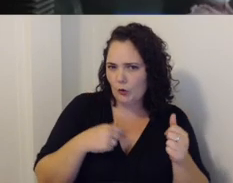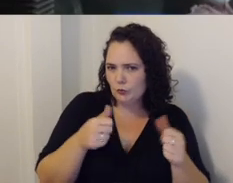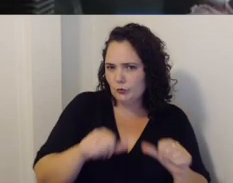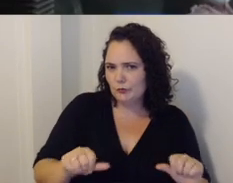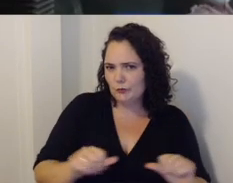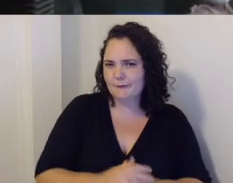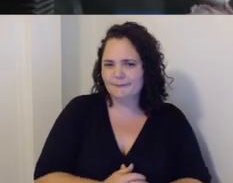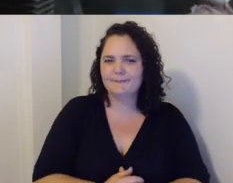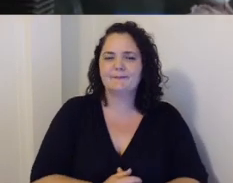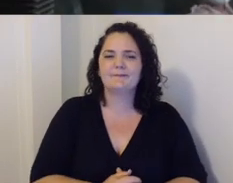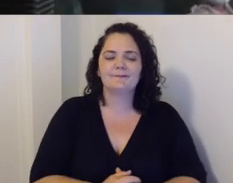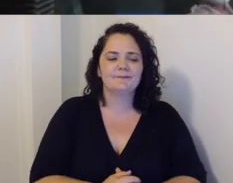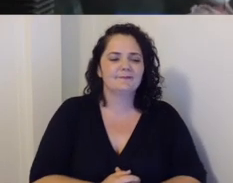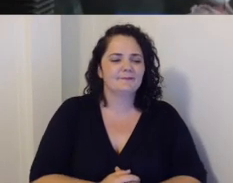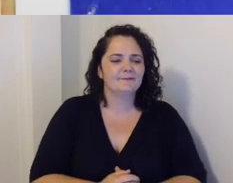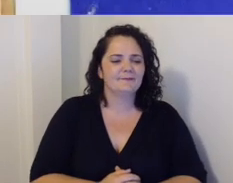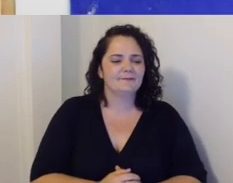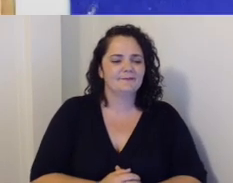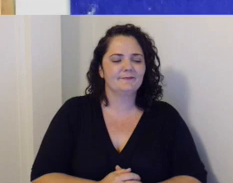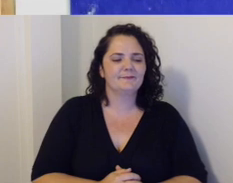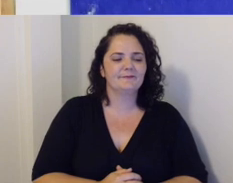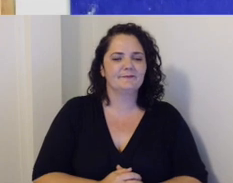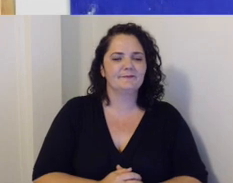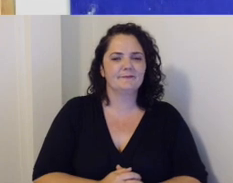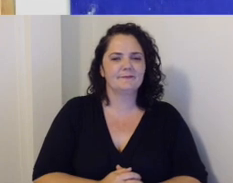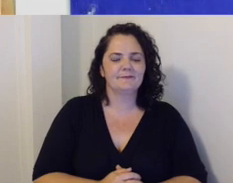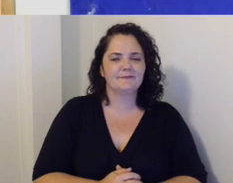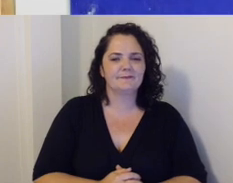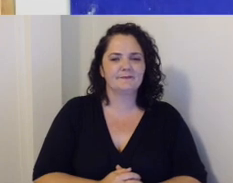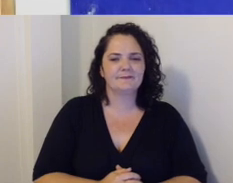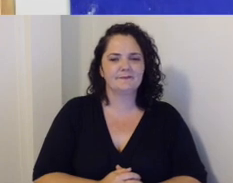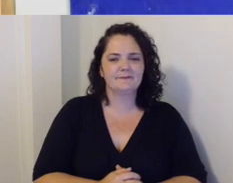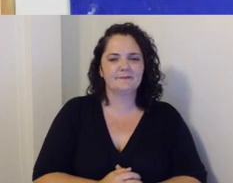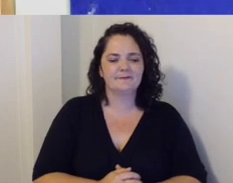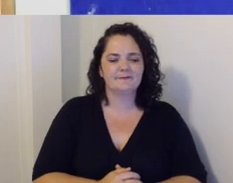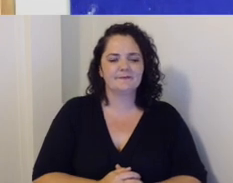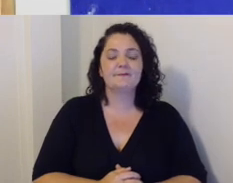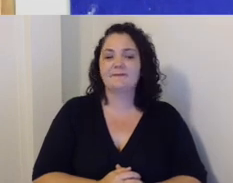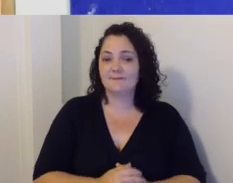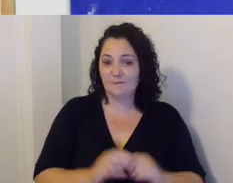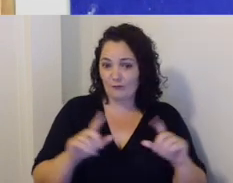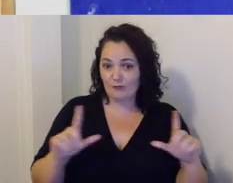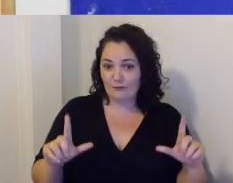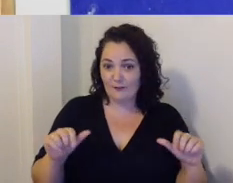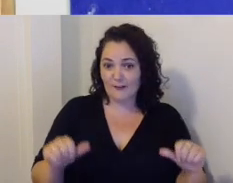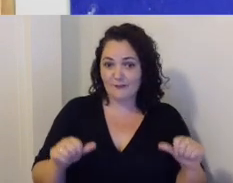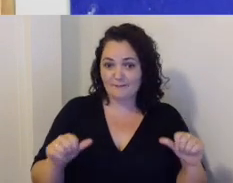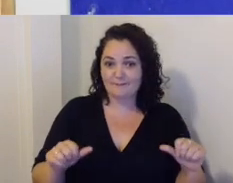so let's pivot over here to uh to my desktop alright is that coming up on screen alright